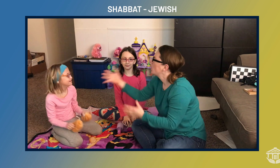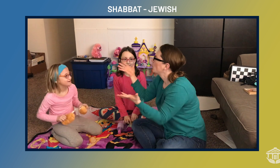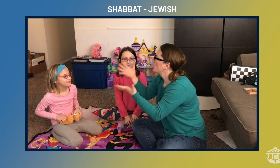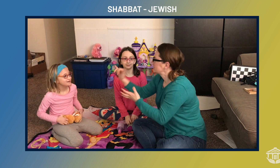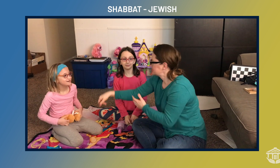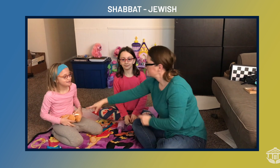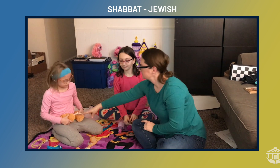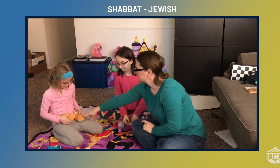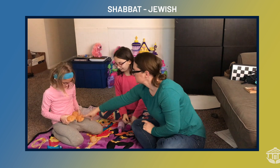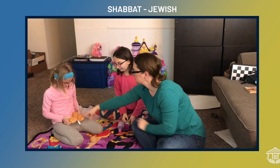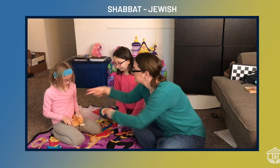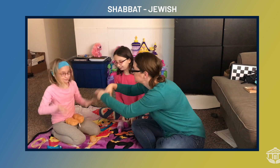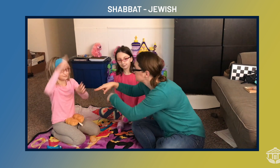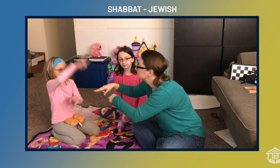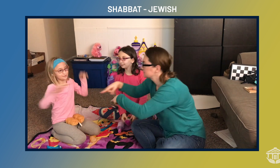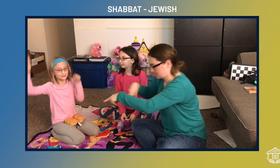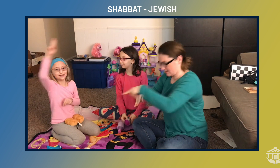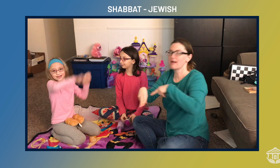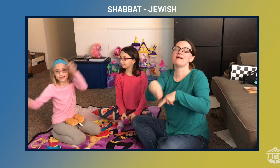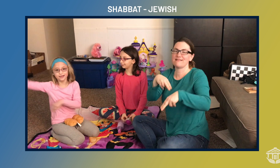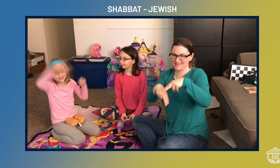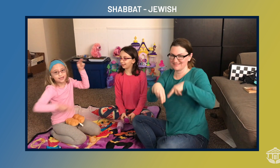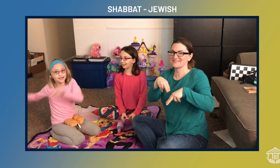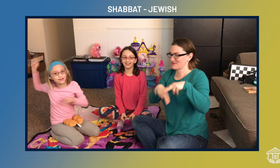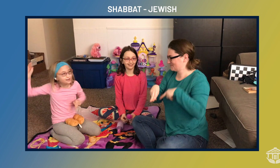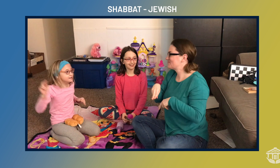Daughters: “Challah.” Mom: “That's right, challah.”